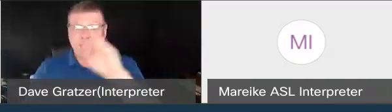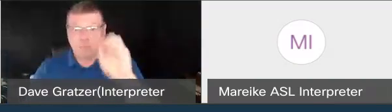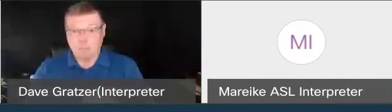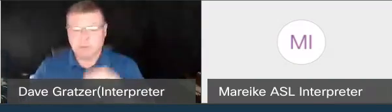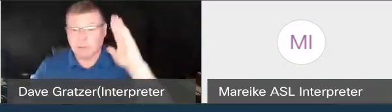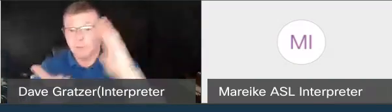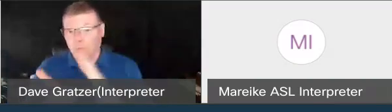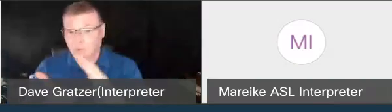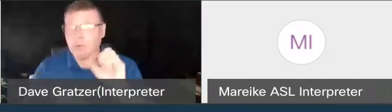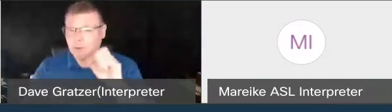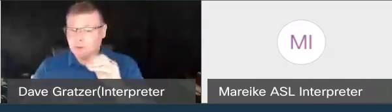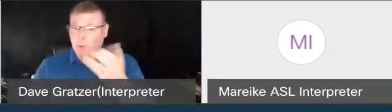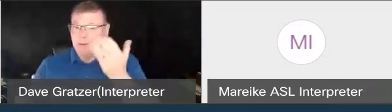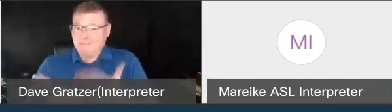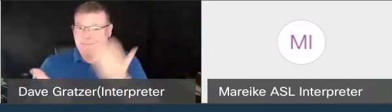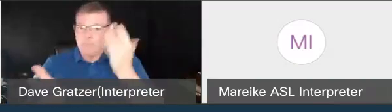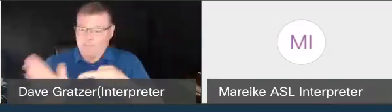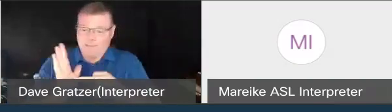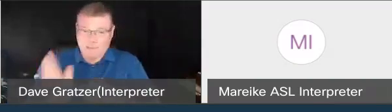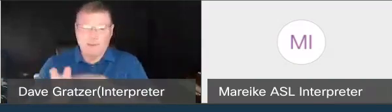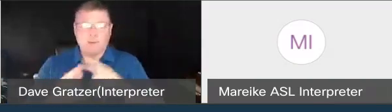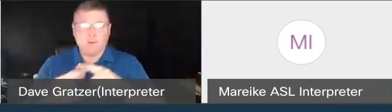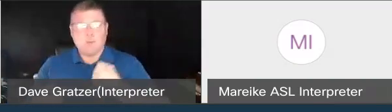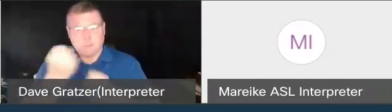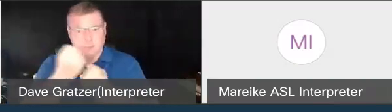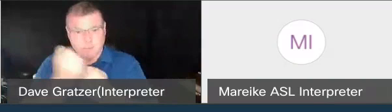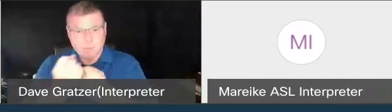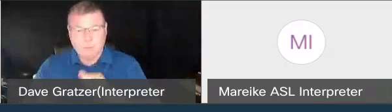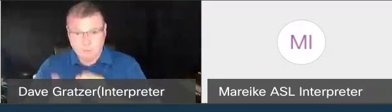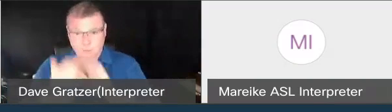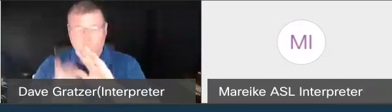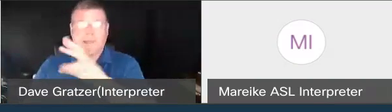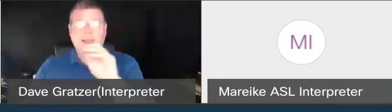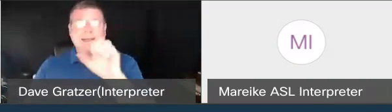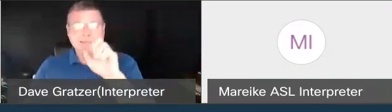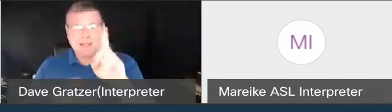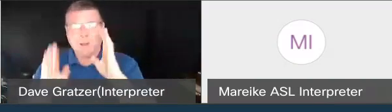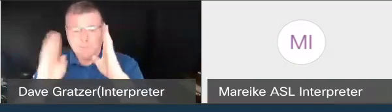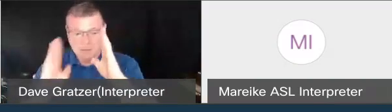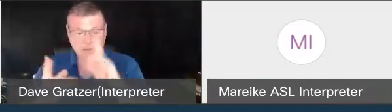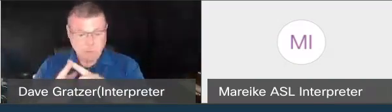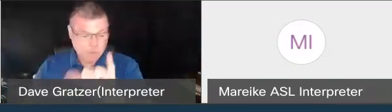So there's evidence to support this approach and San Diego, uh, paid attention to that, as many other communities